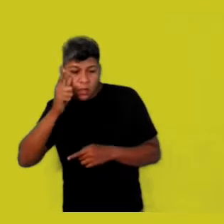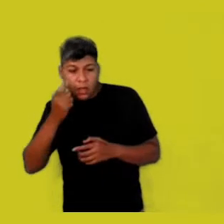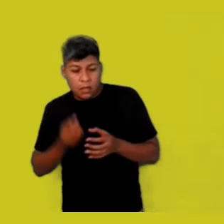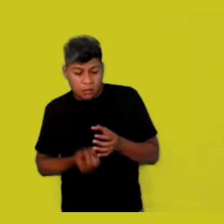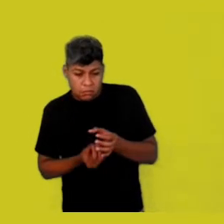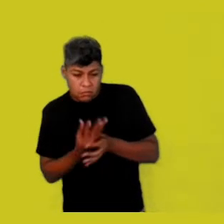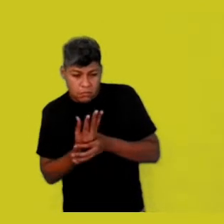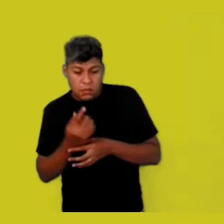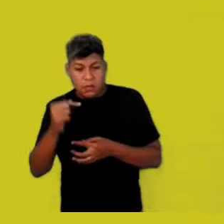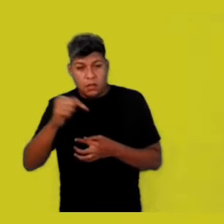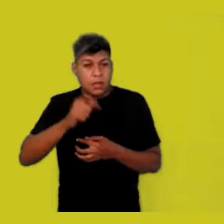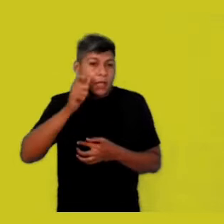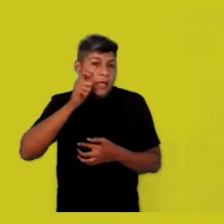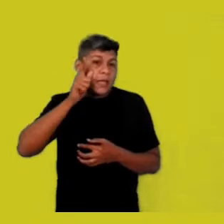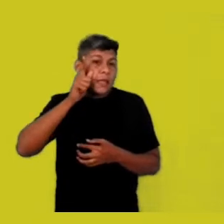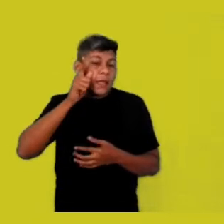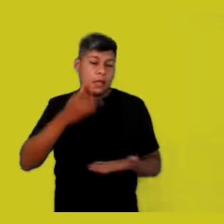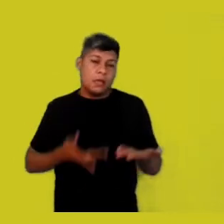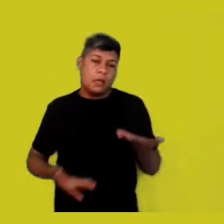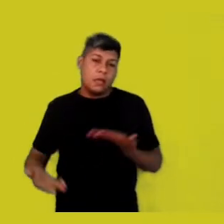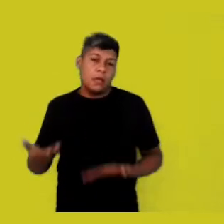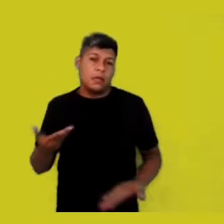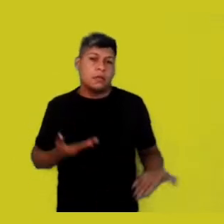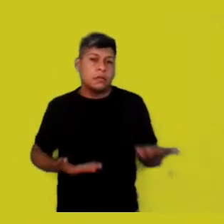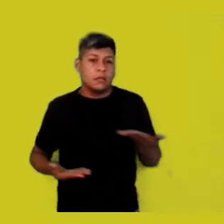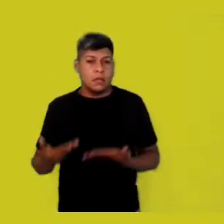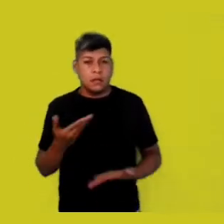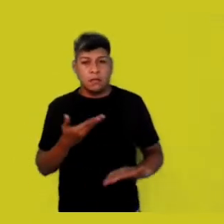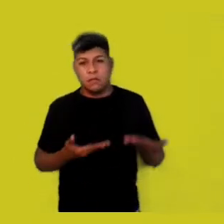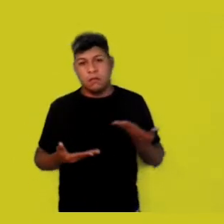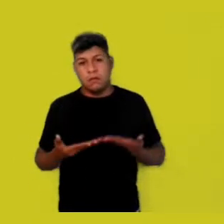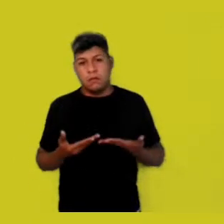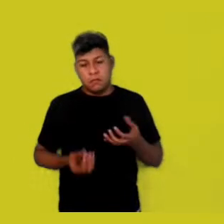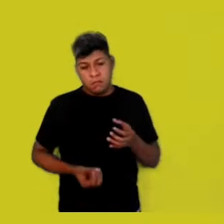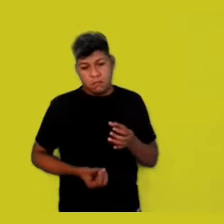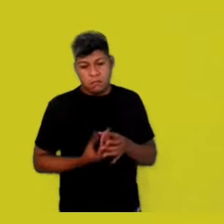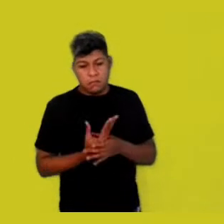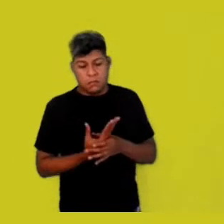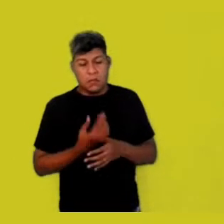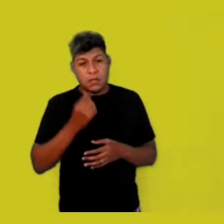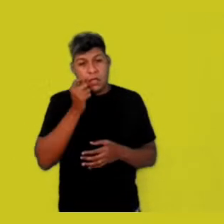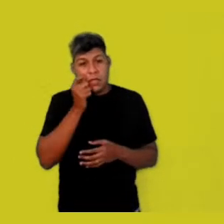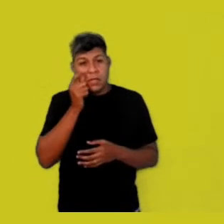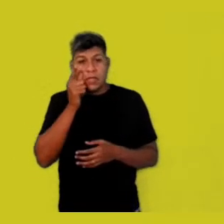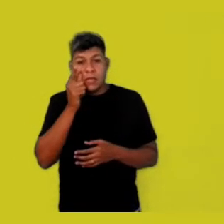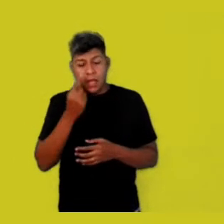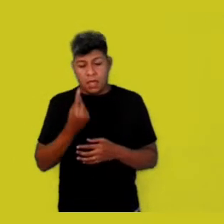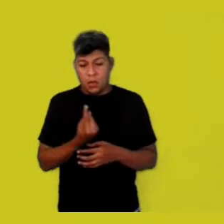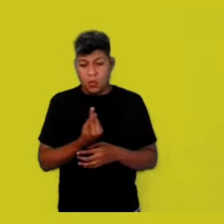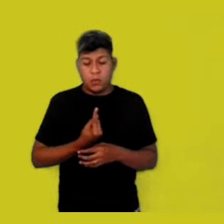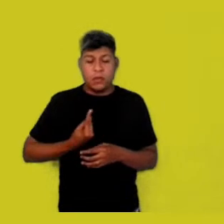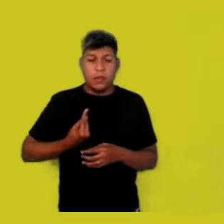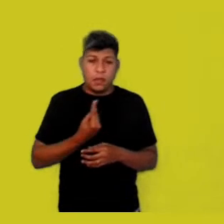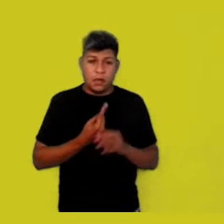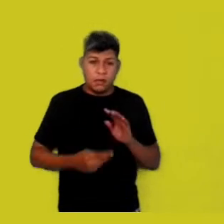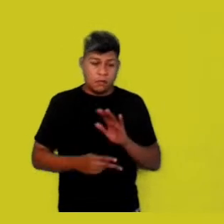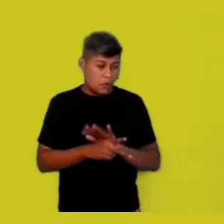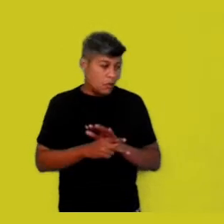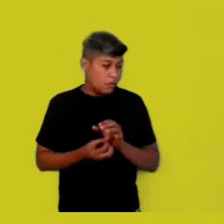is an idea of relations, original networks, not a unitary idea of the original,